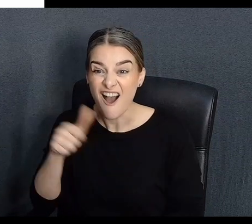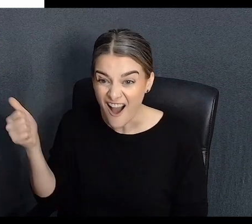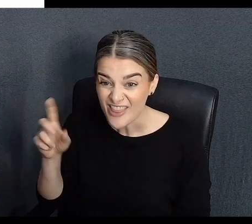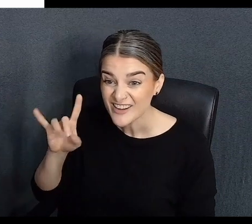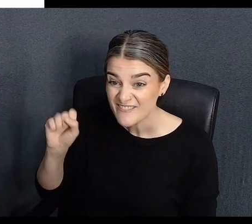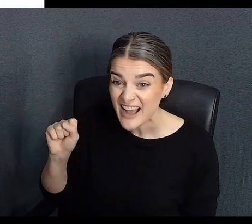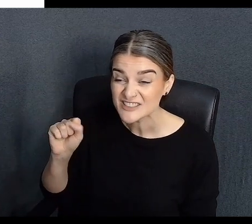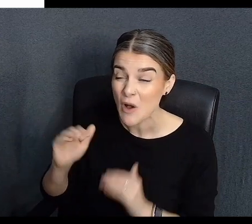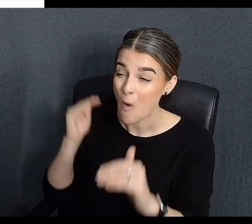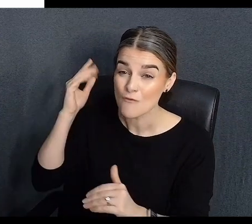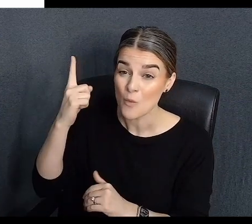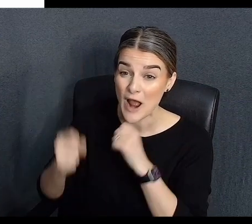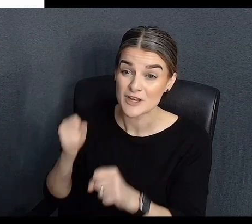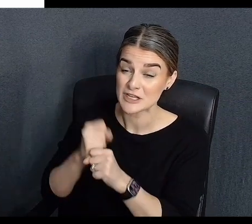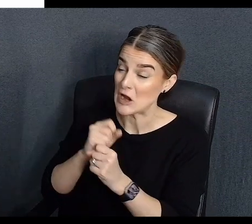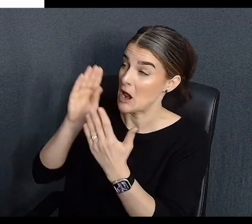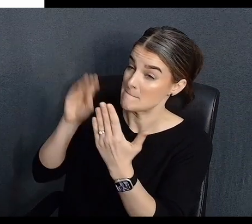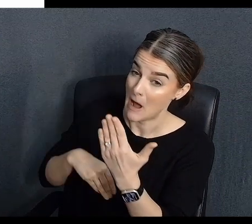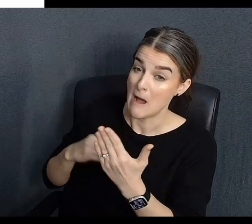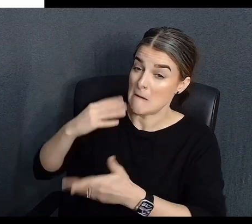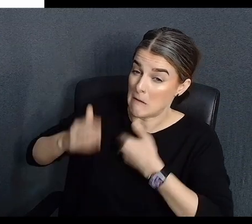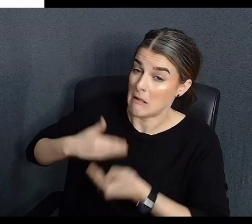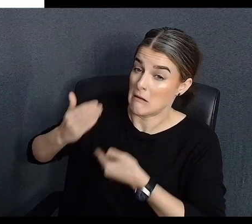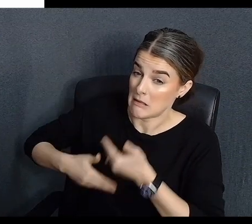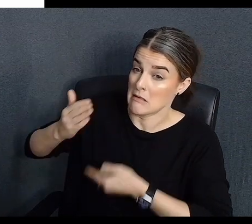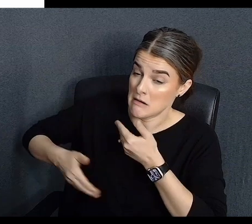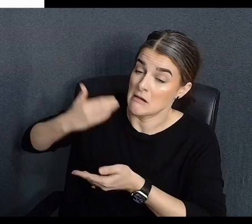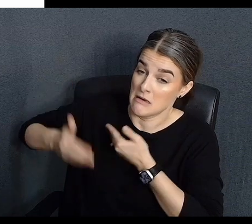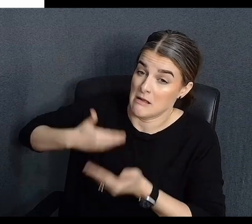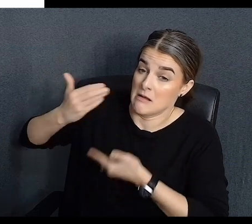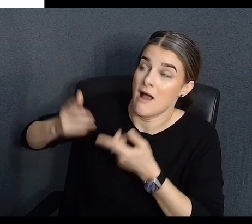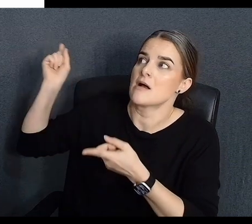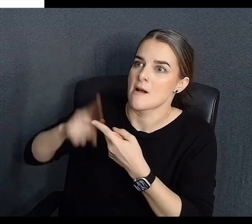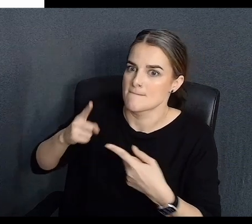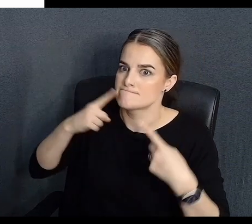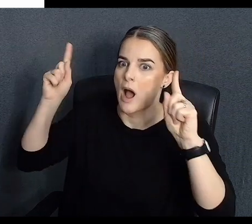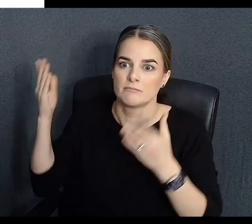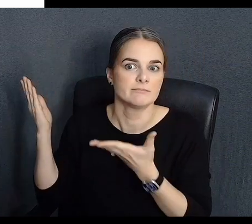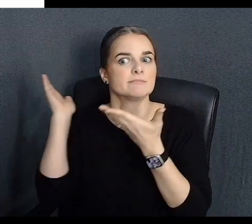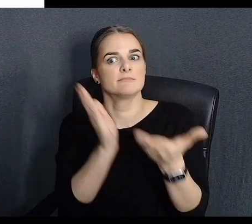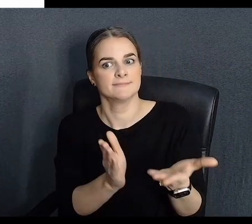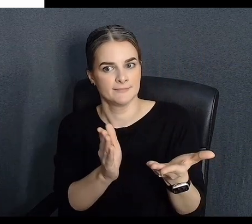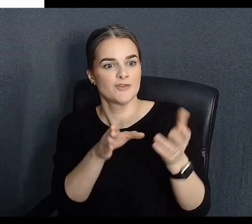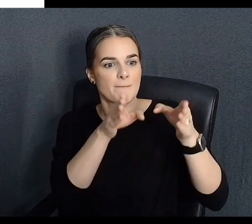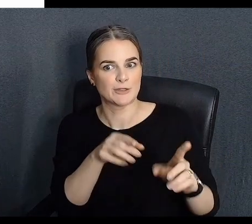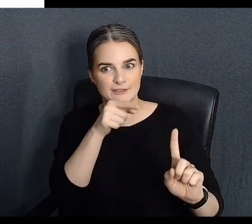to be funded, and be in the hands of the individual. So it really just depends on the funding source,